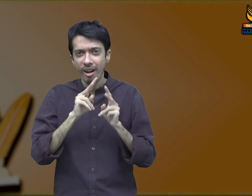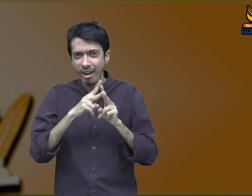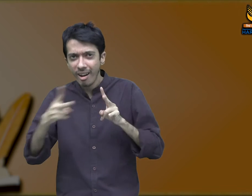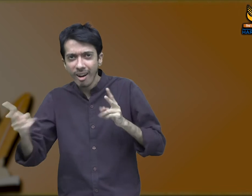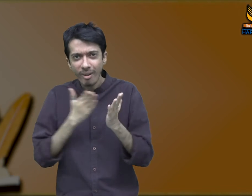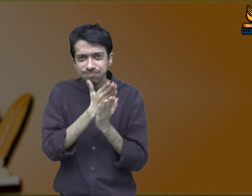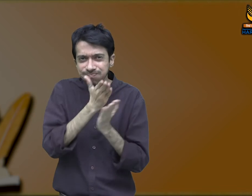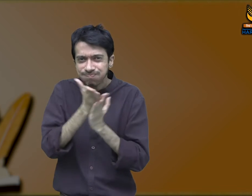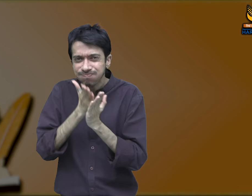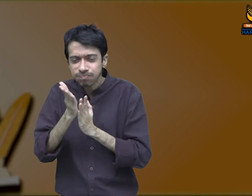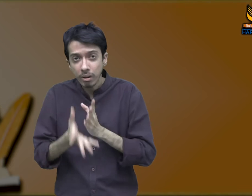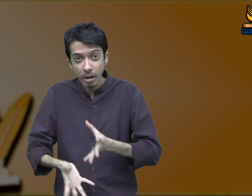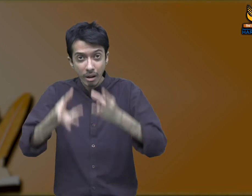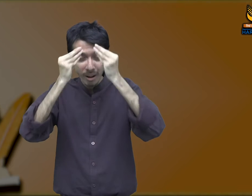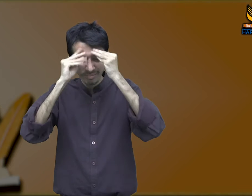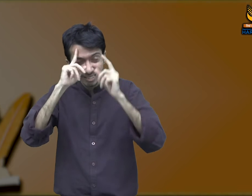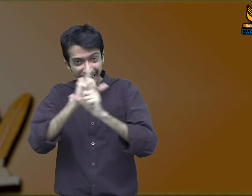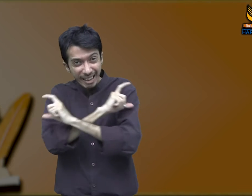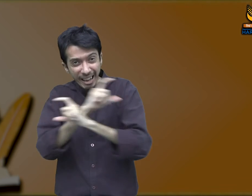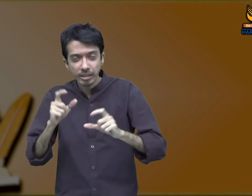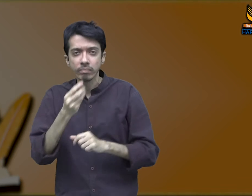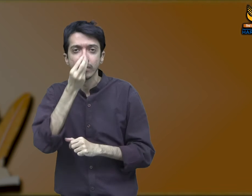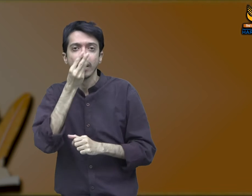that language has many different ways to express.